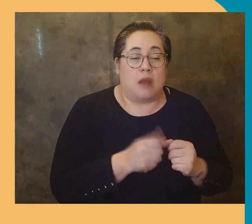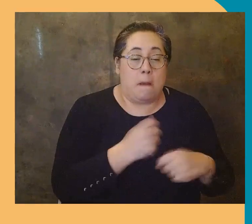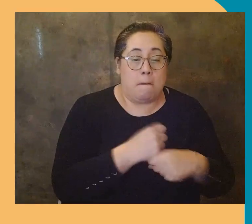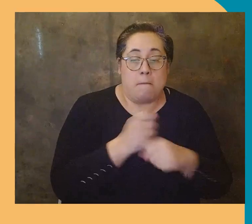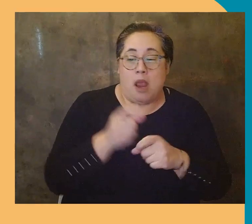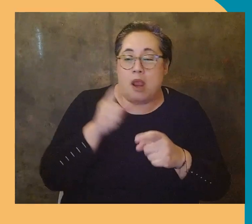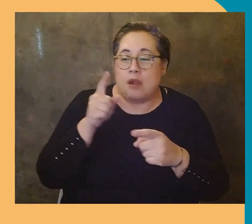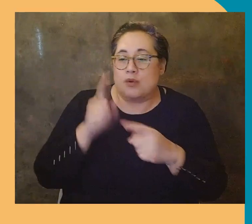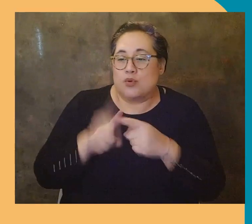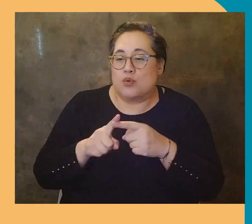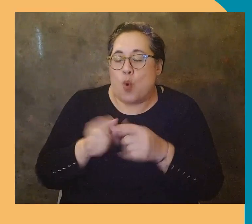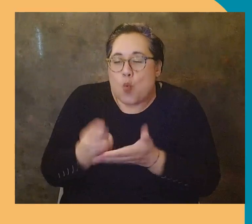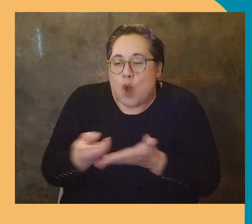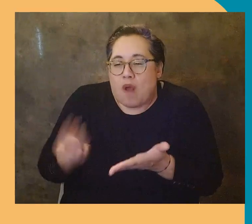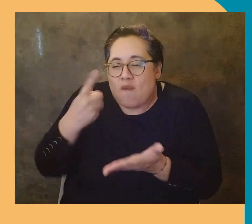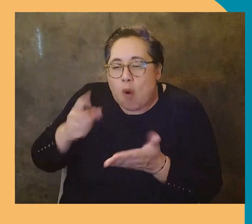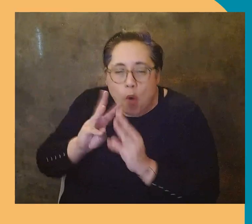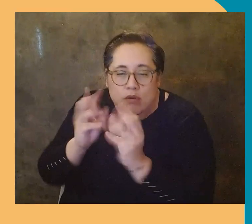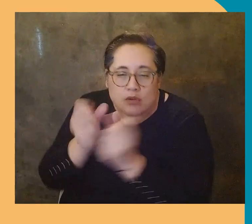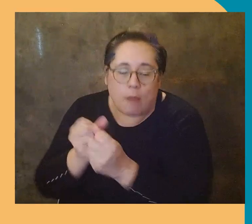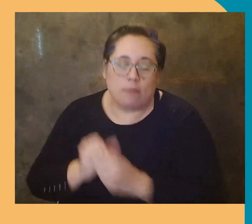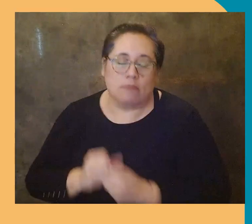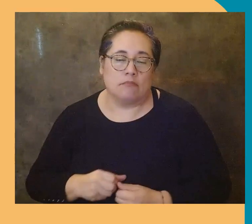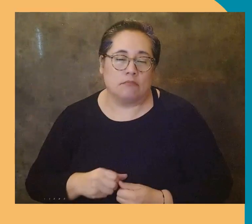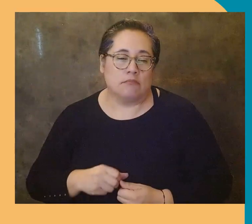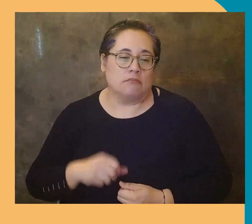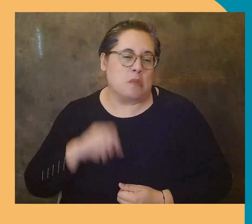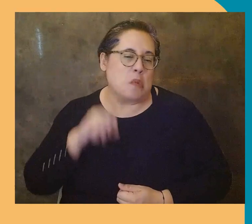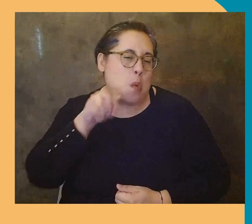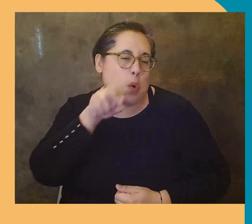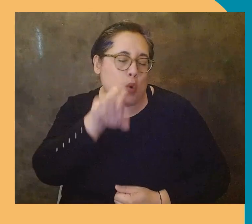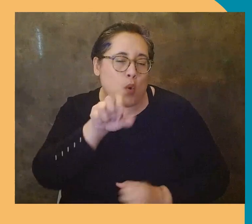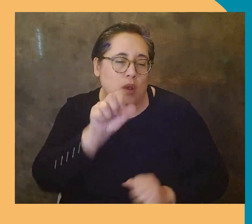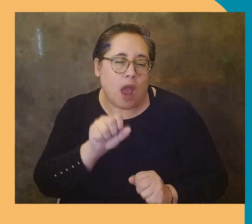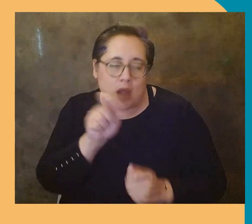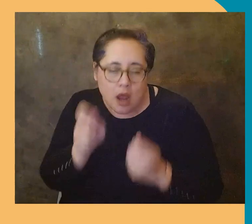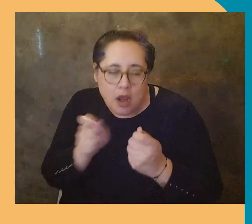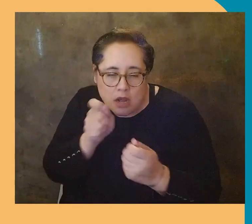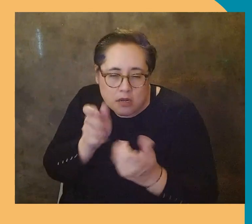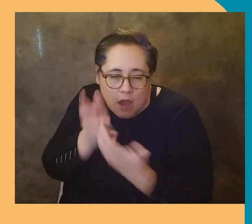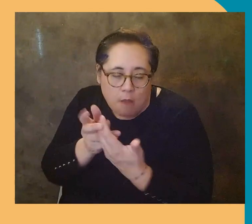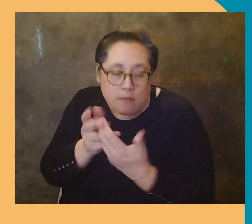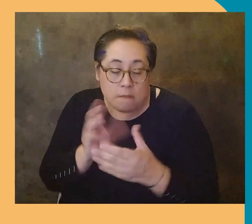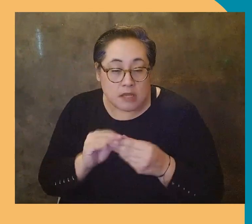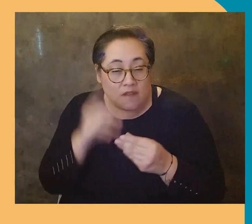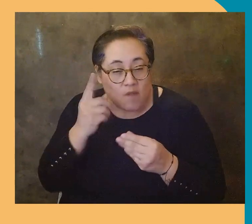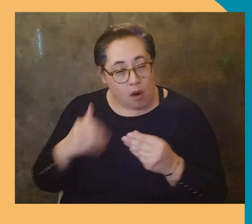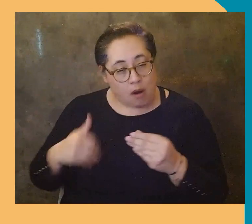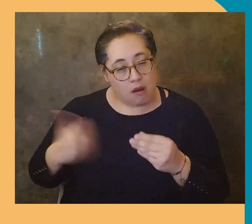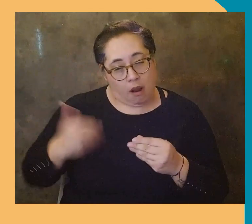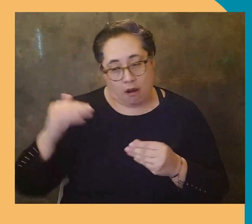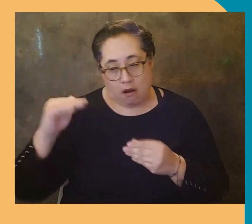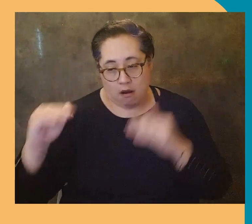interpreted and create a resource for a workshop. Or you can adapt a message for a younger audience.